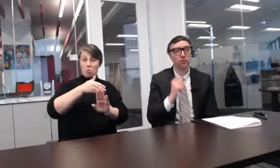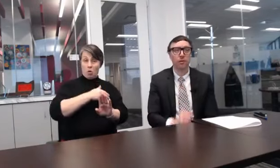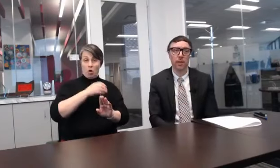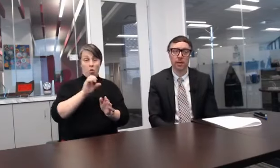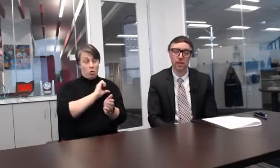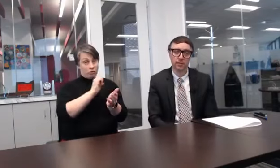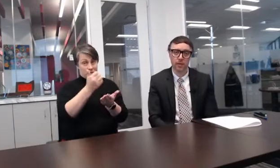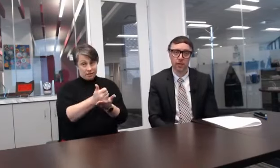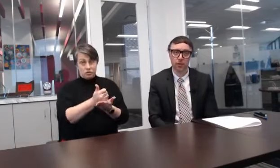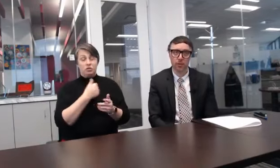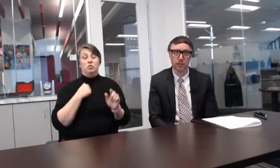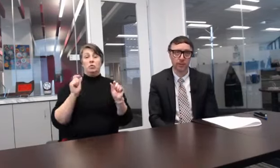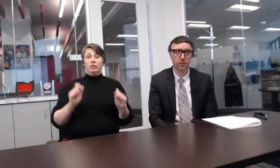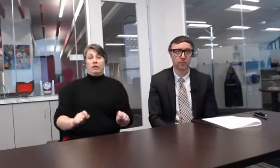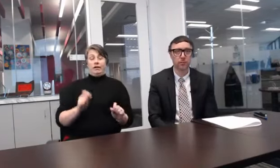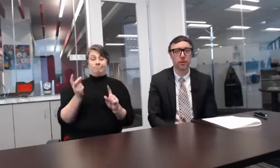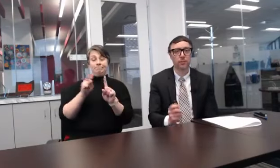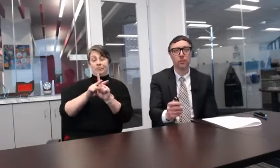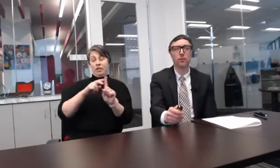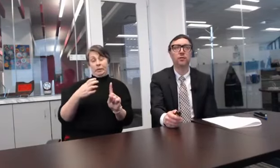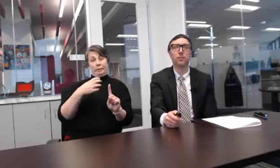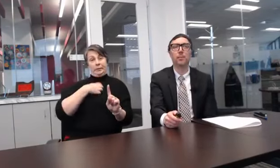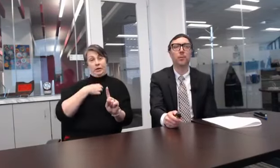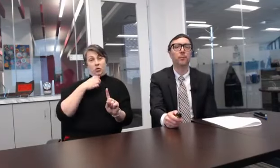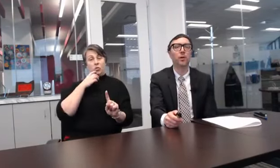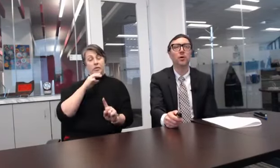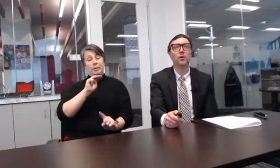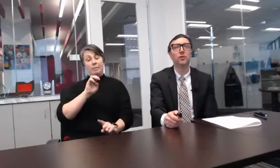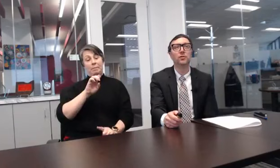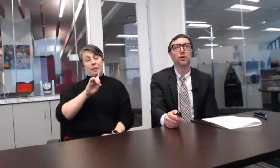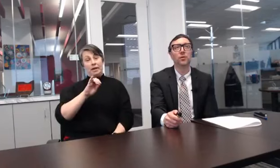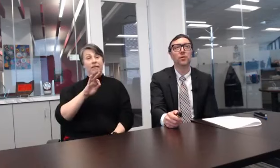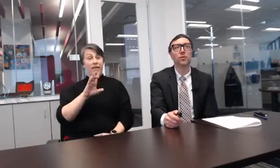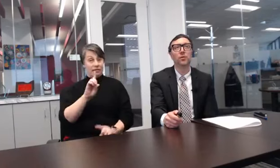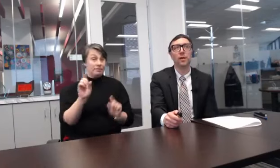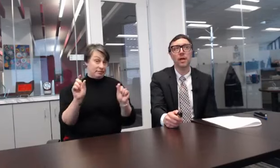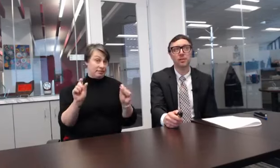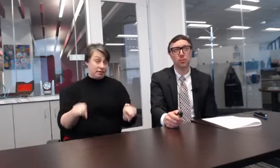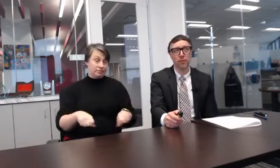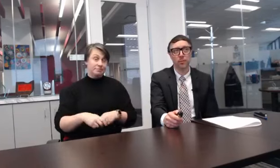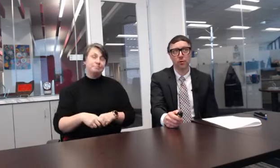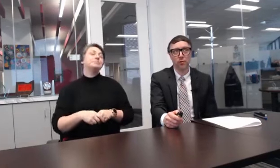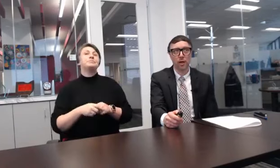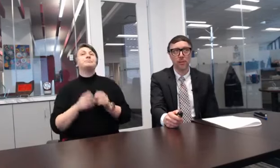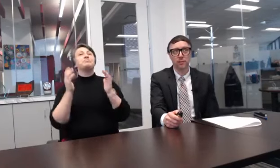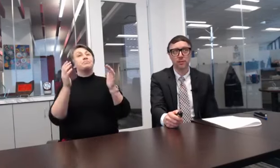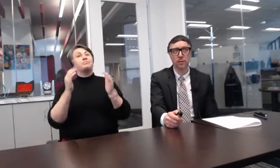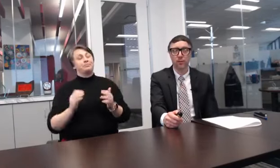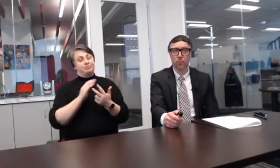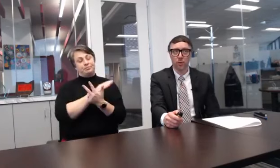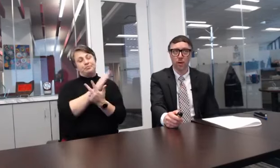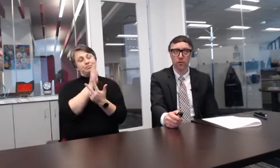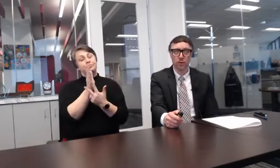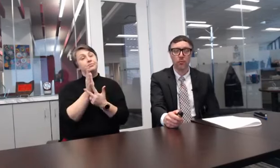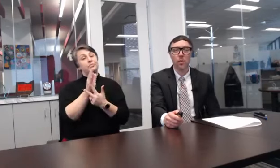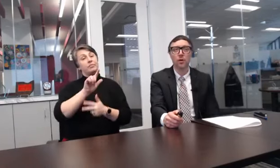through the Medicaid State Hearing Process. So that's important to remember. So the next waiver program is the Level One Waiver.